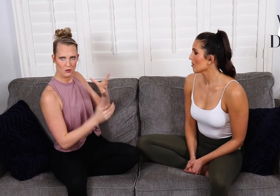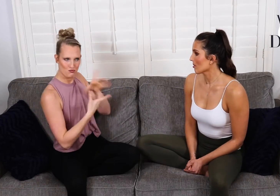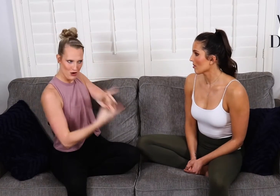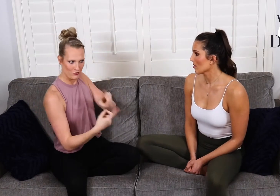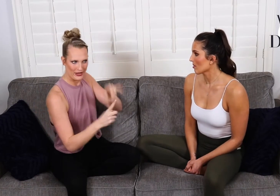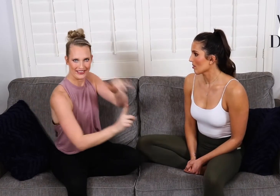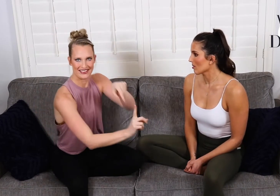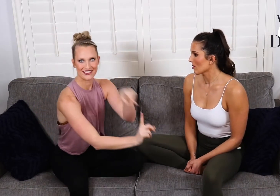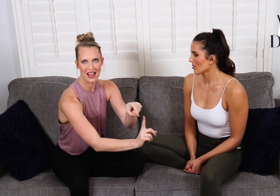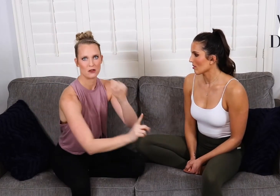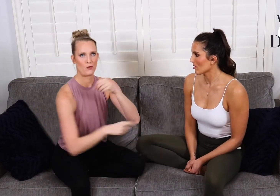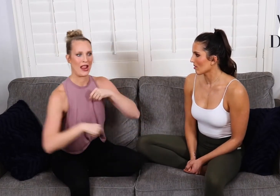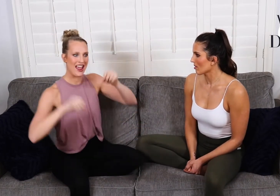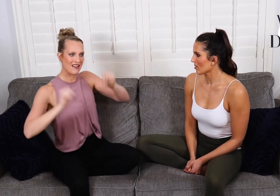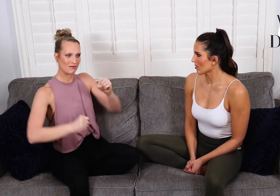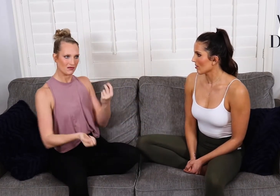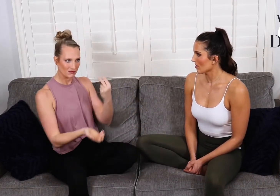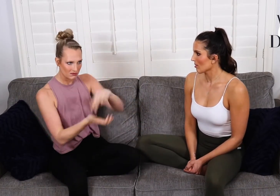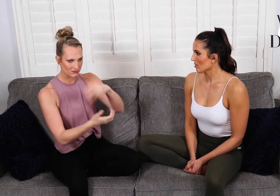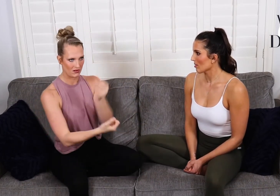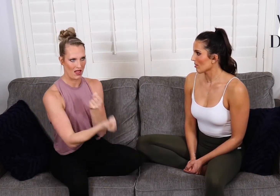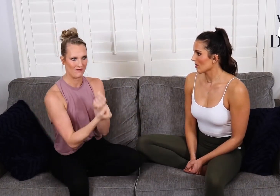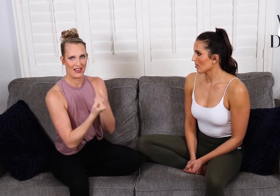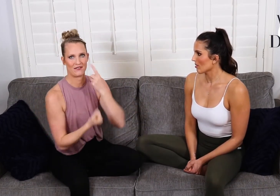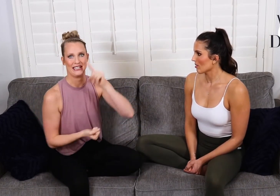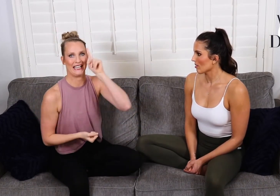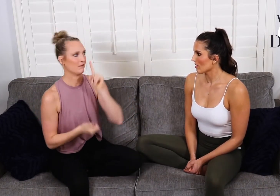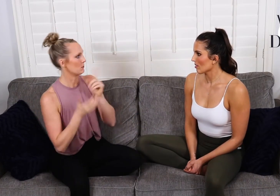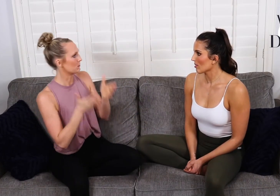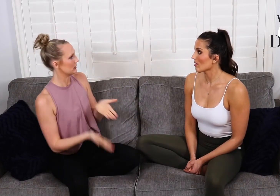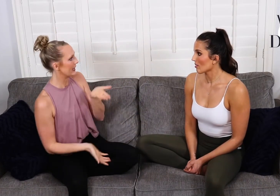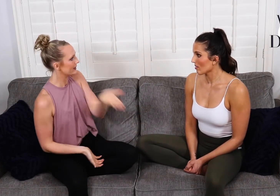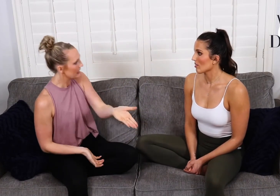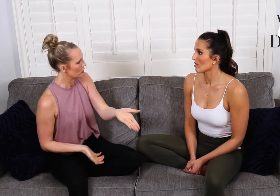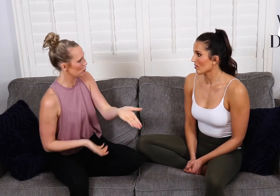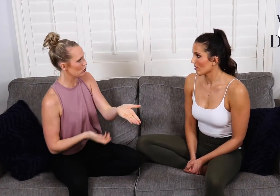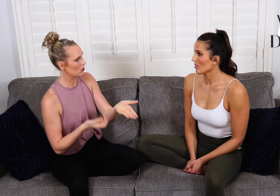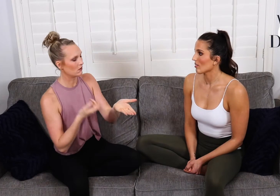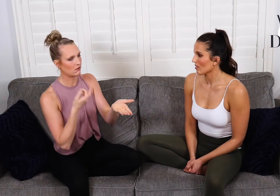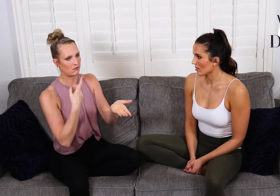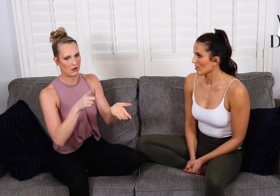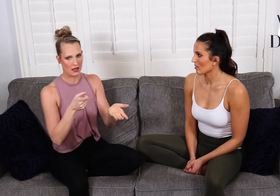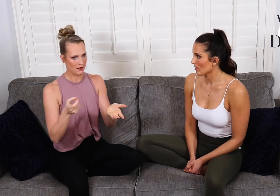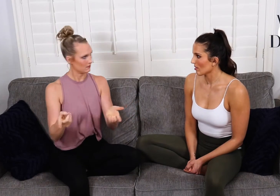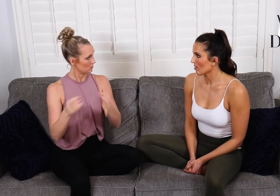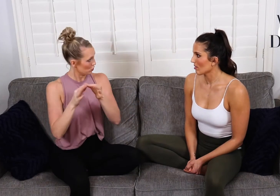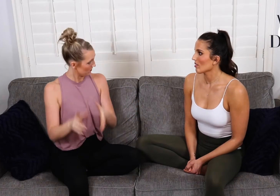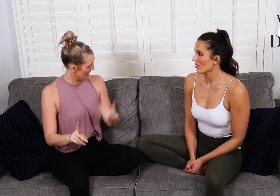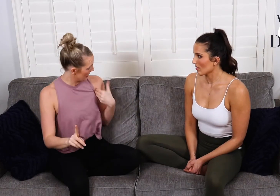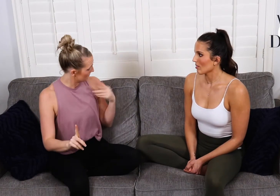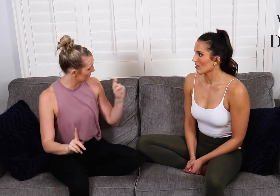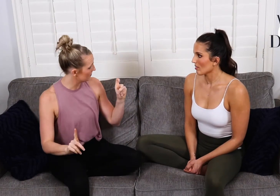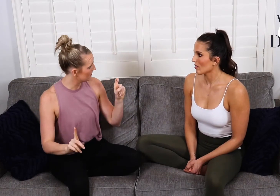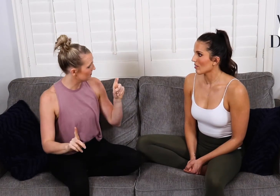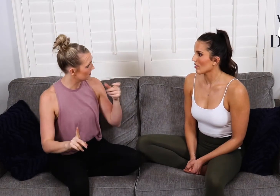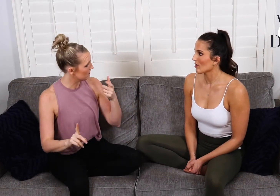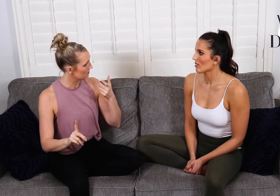related to that field. And so I'm capable of standing up and advocating for Deaf individuals there. But does the interpreter have that capability?